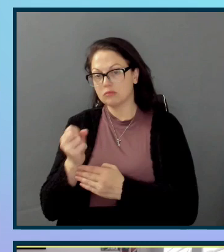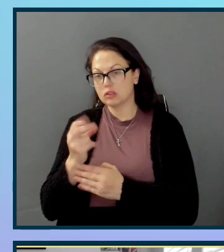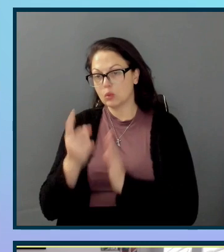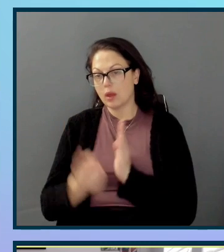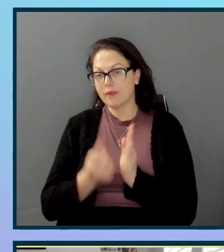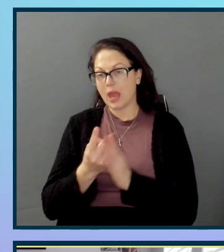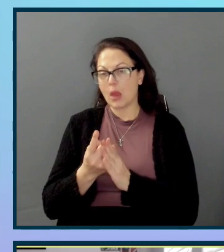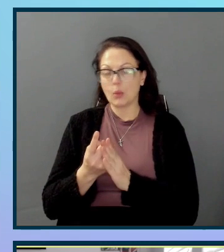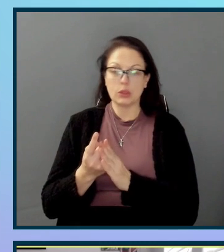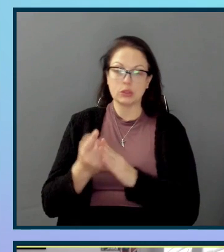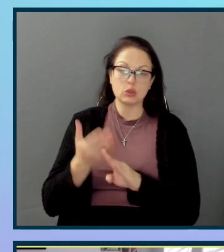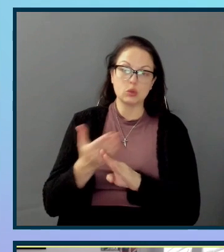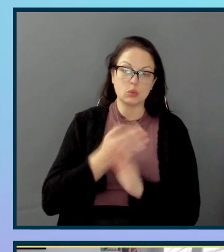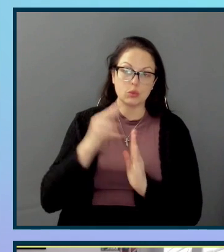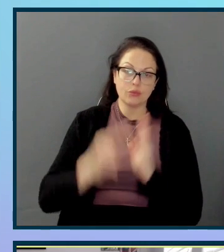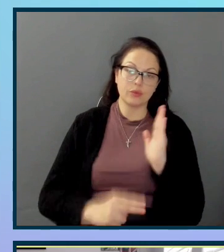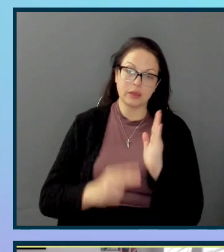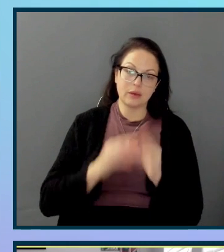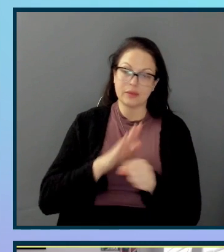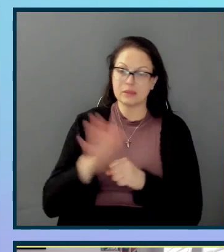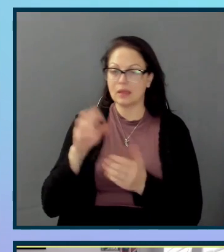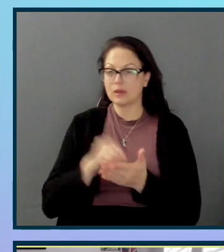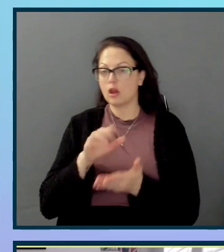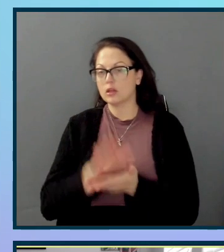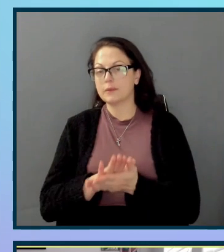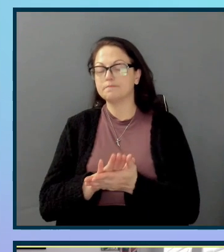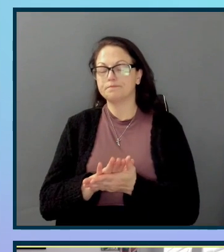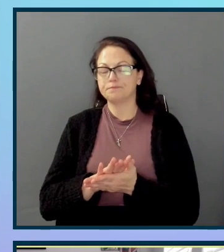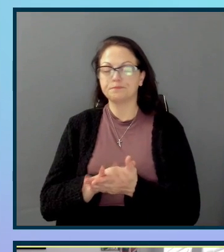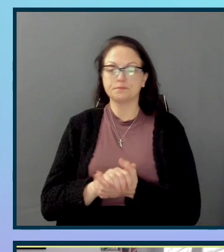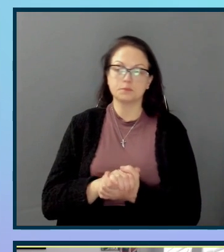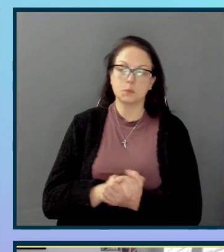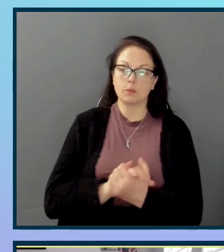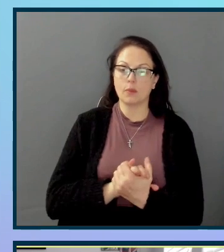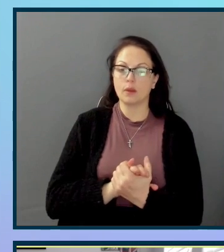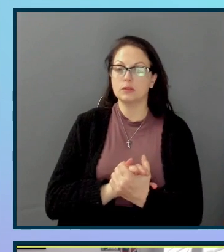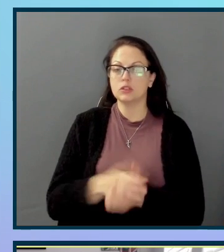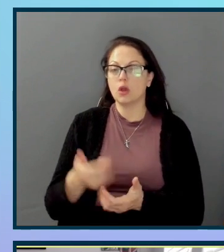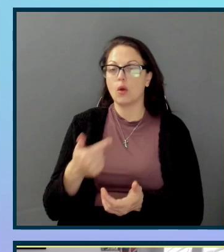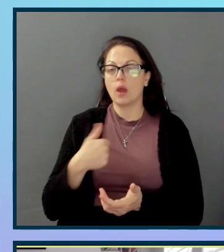of the entire document using that setting. So I wanna sort of lay that as an expectation.